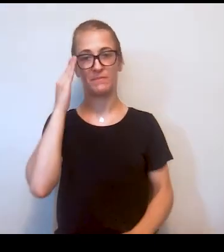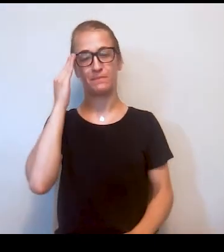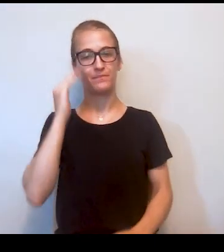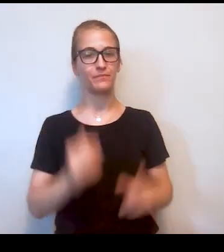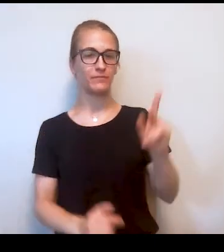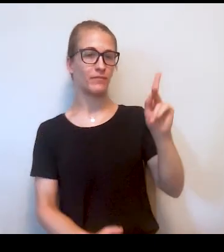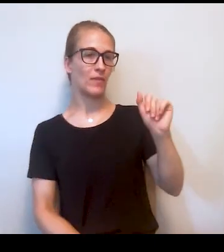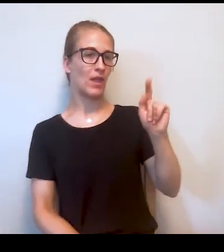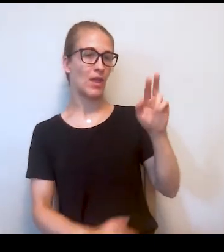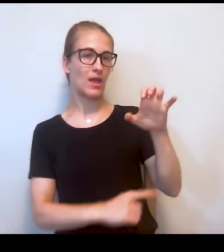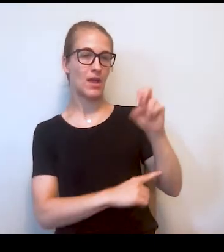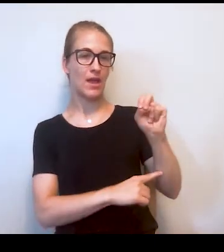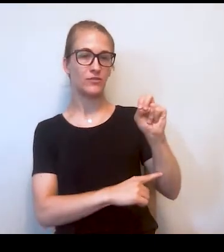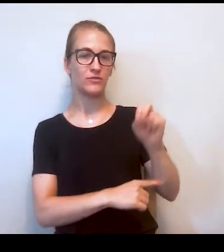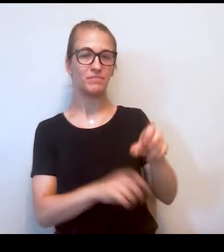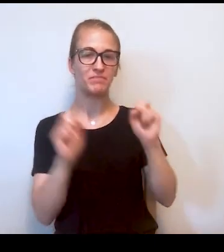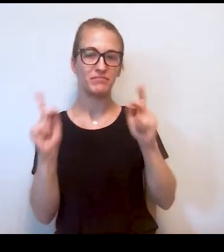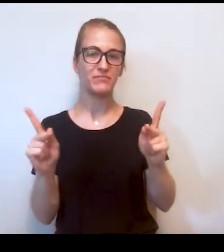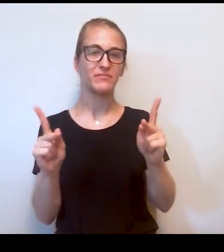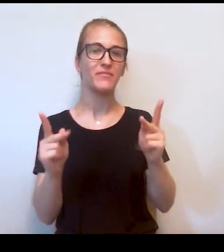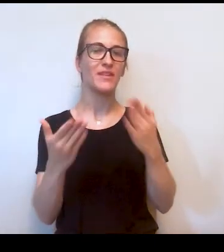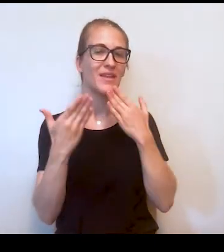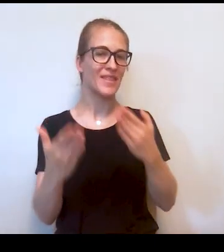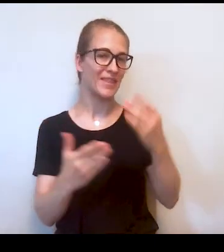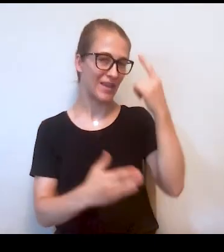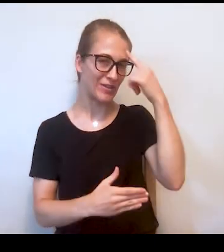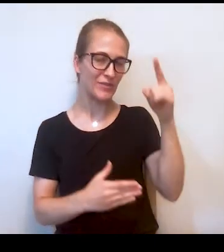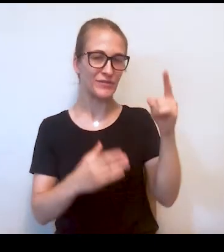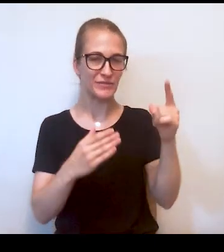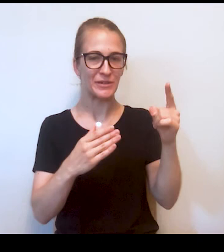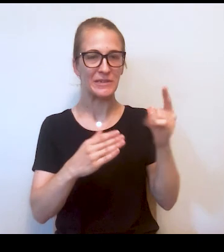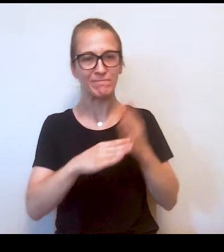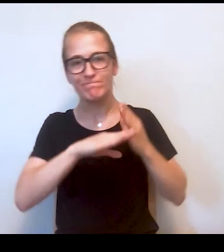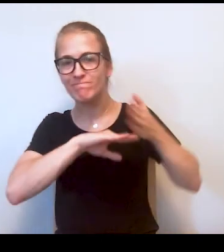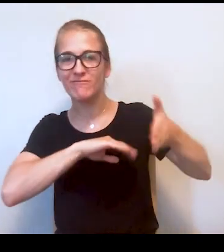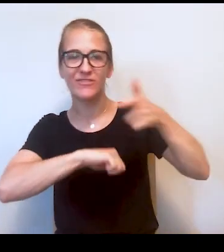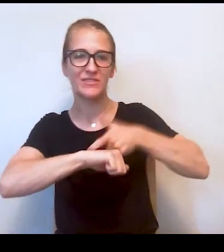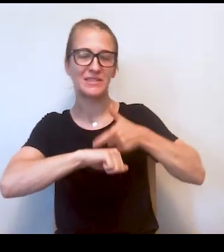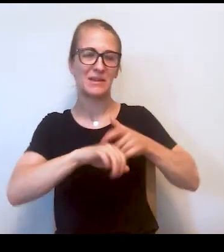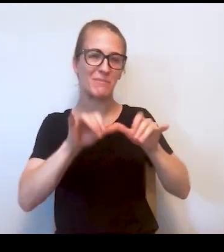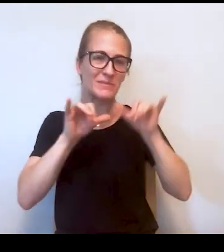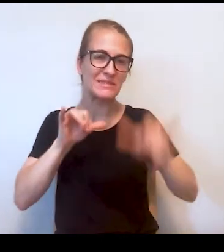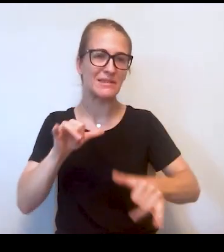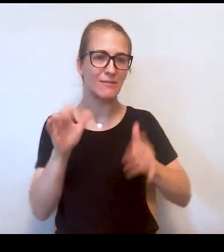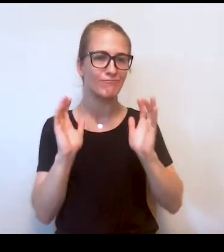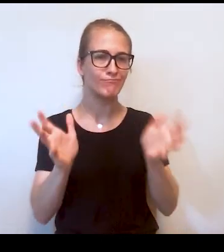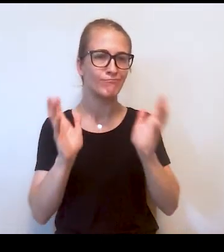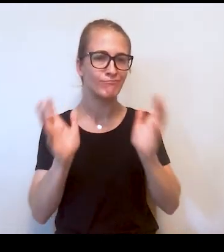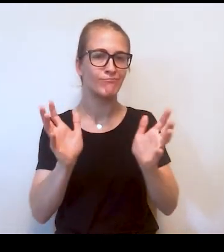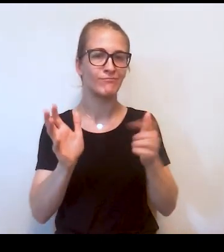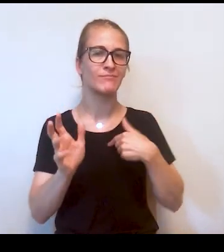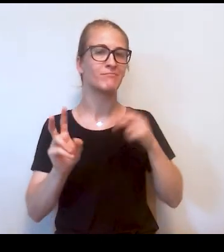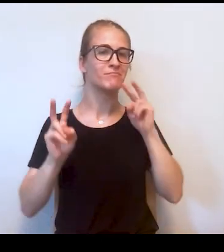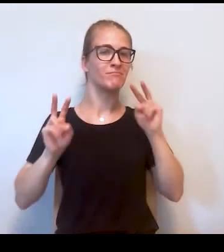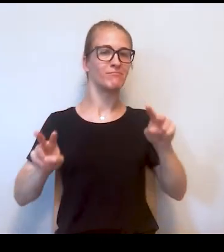And I look forward to talking to both of you again, and we will put all of that information in the description of the podcast.